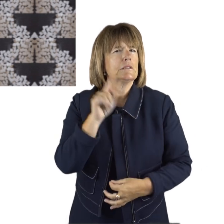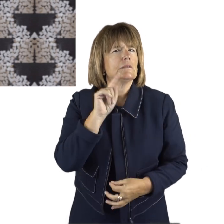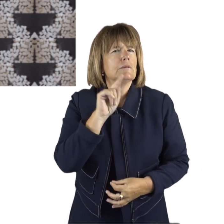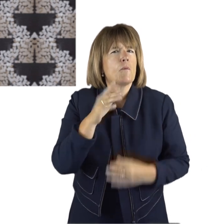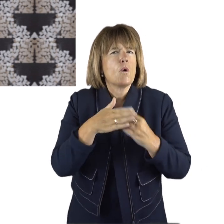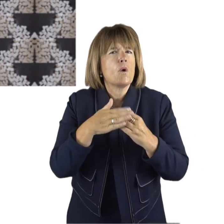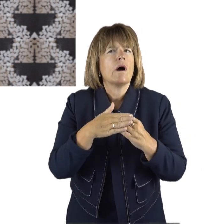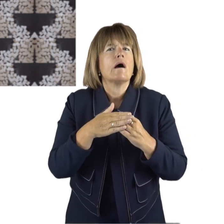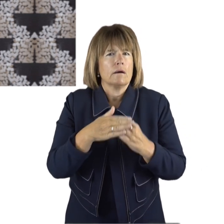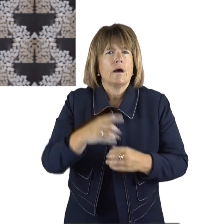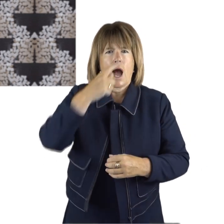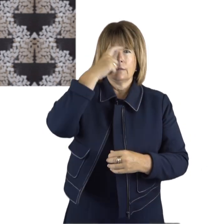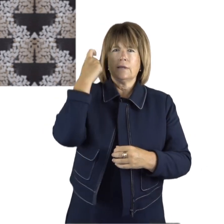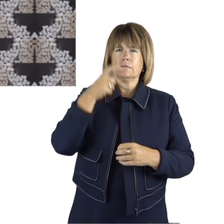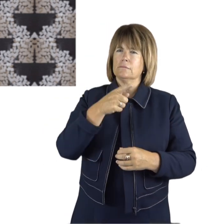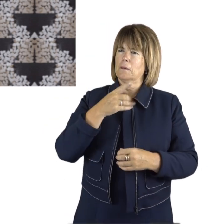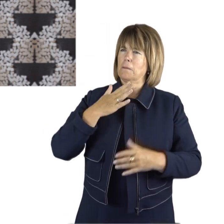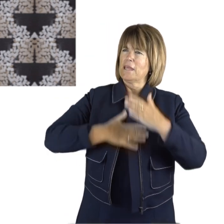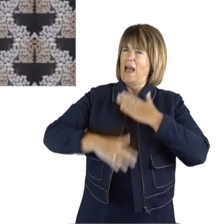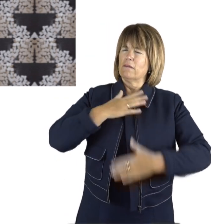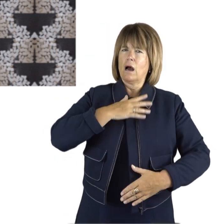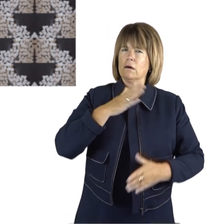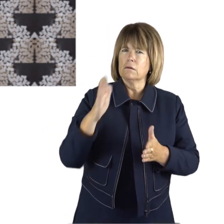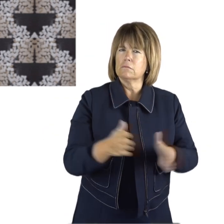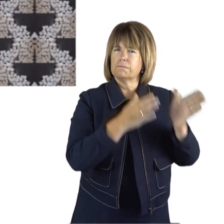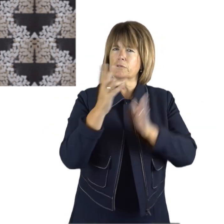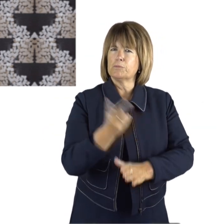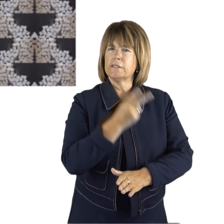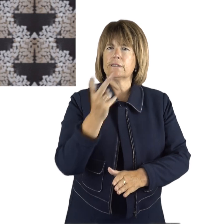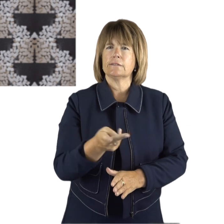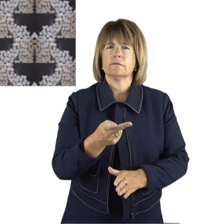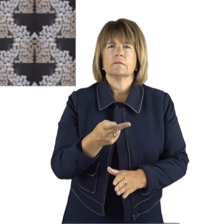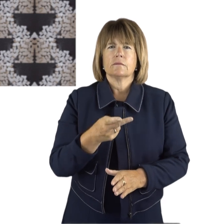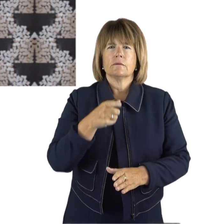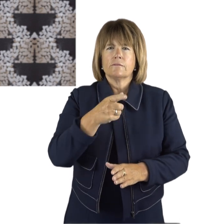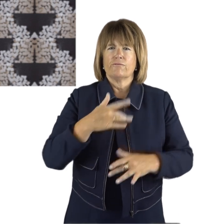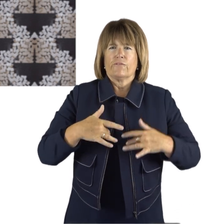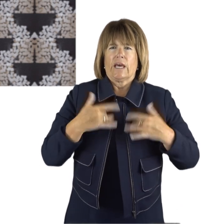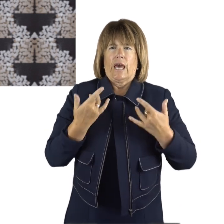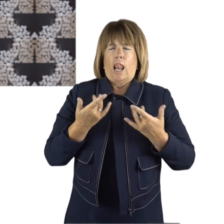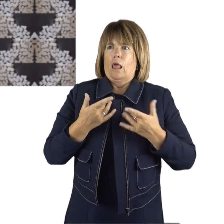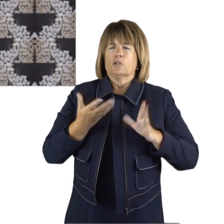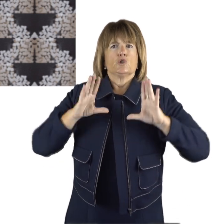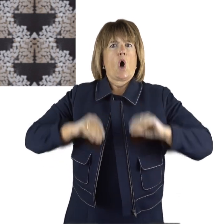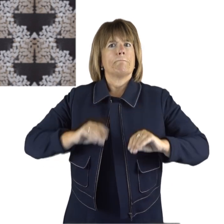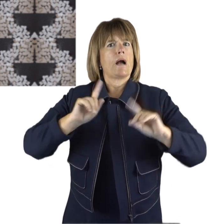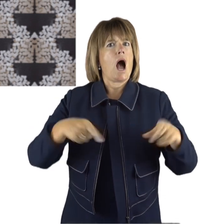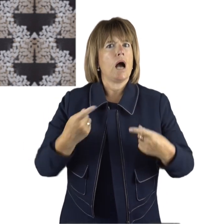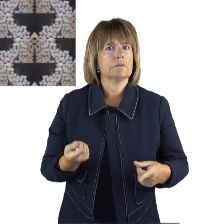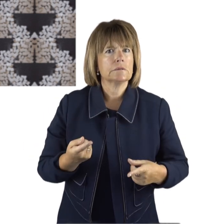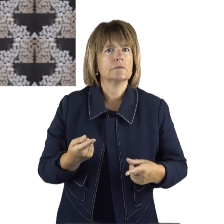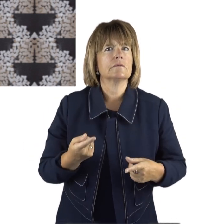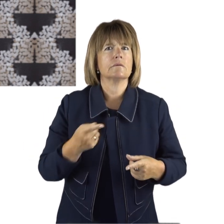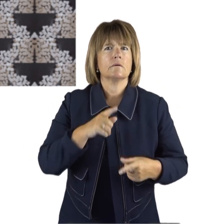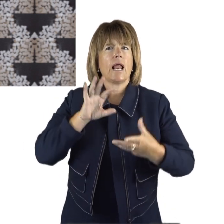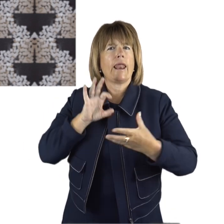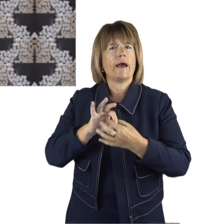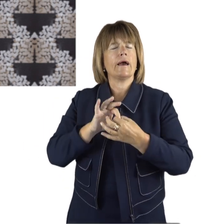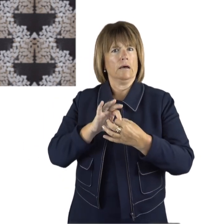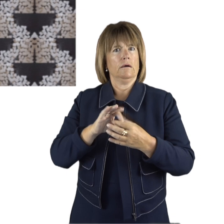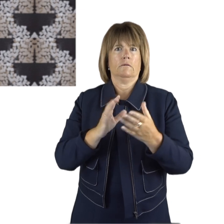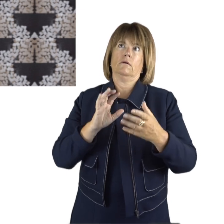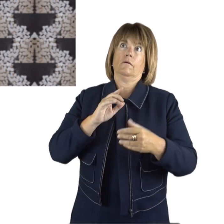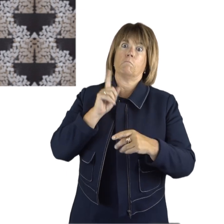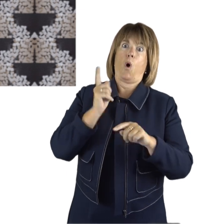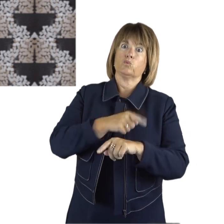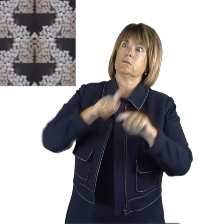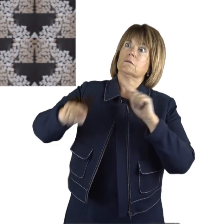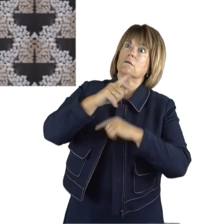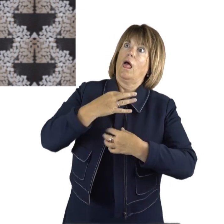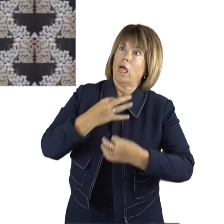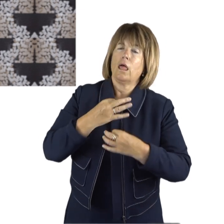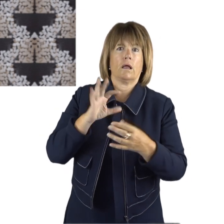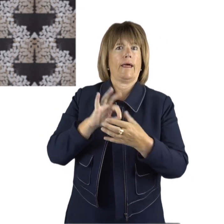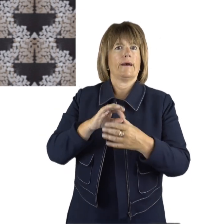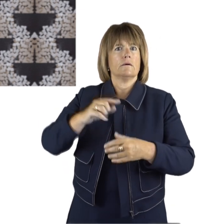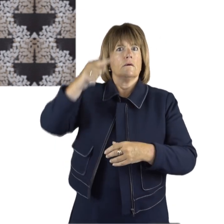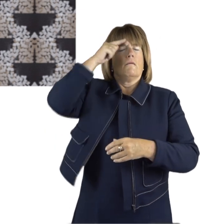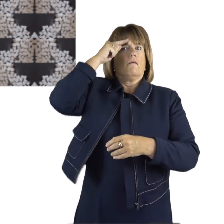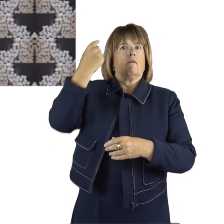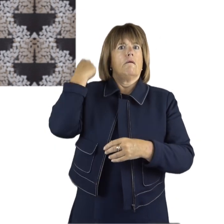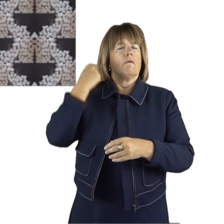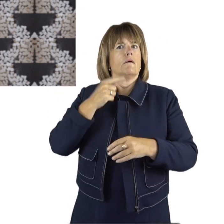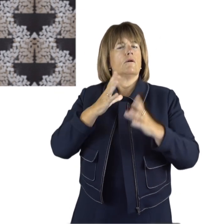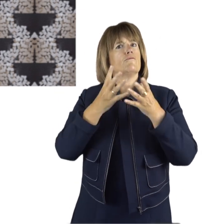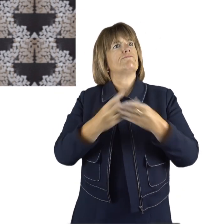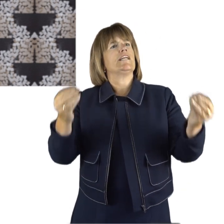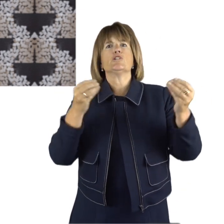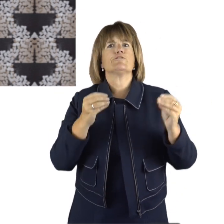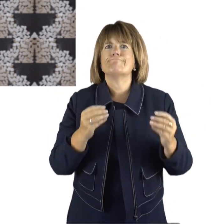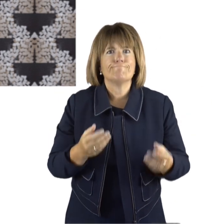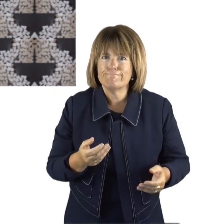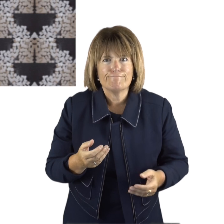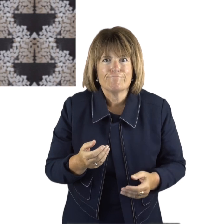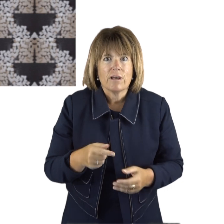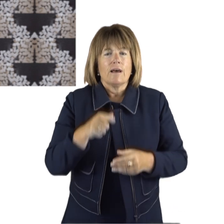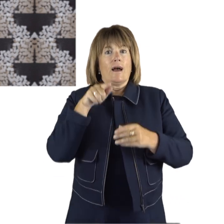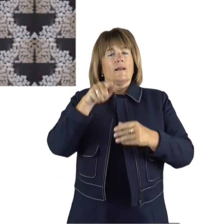understood as any repeated behaviour in which a person feels compelled to persist, often experienced as a result of an unresolved trauma.